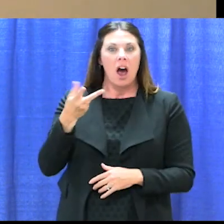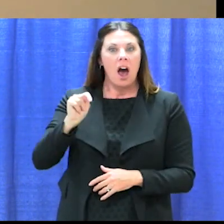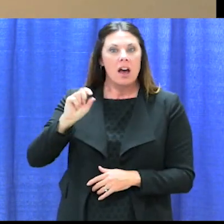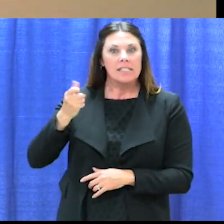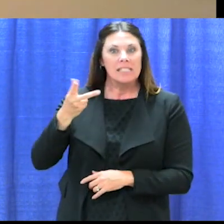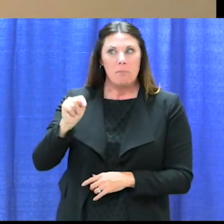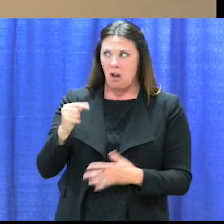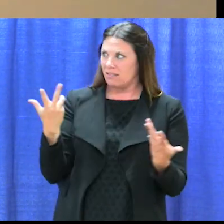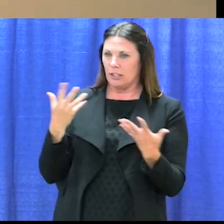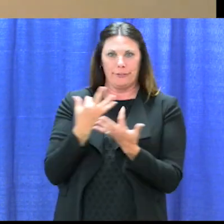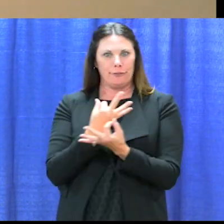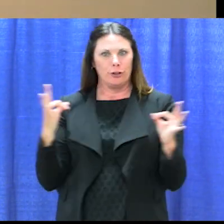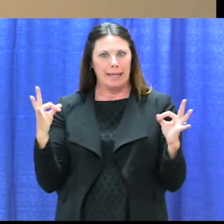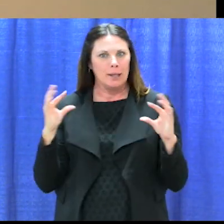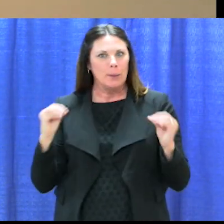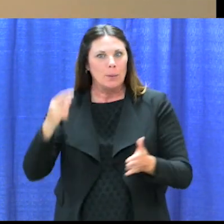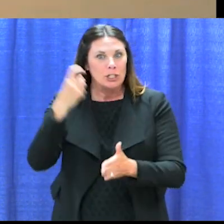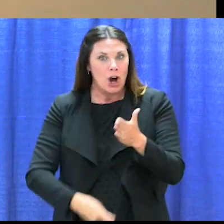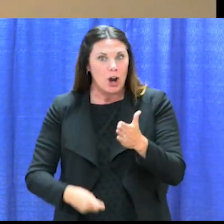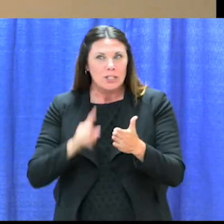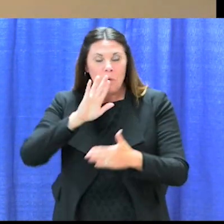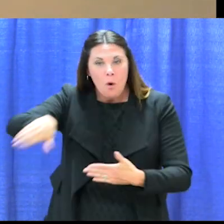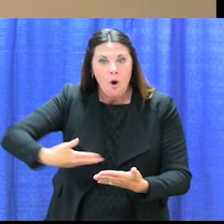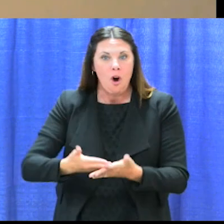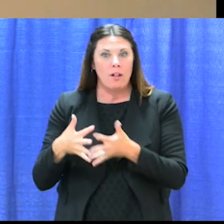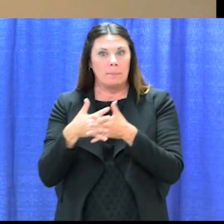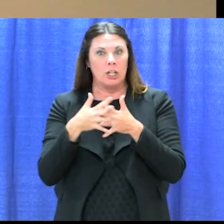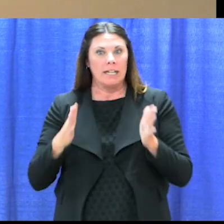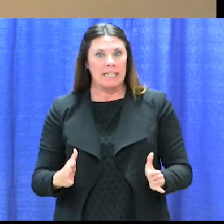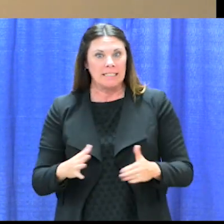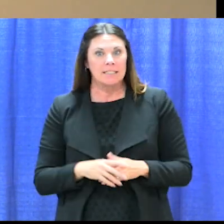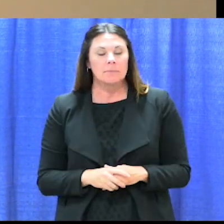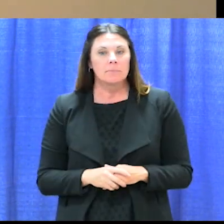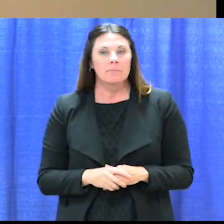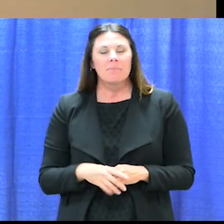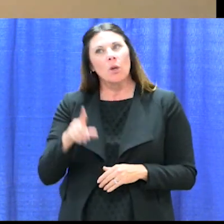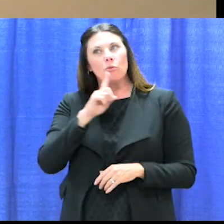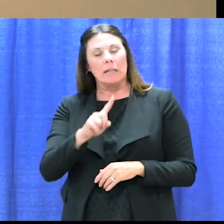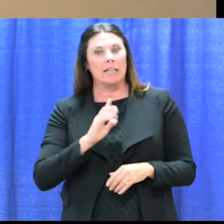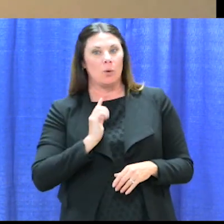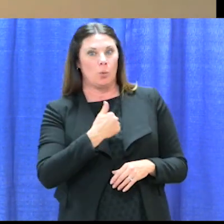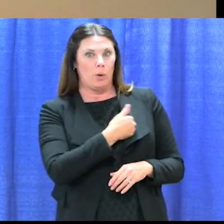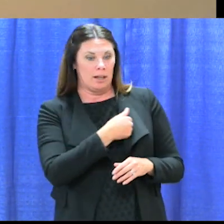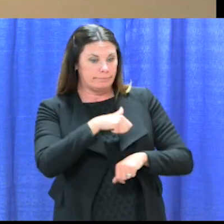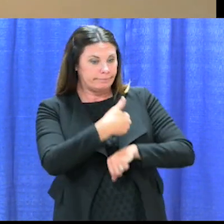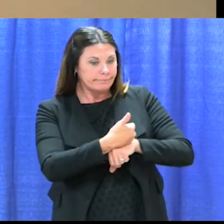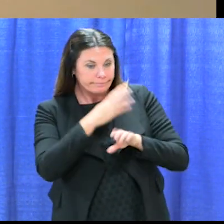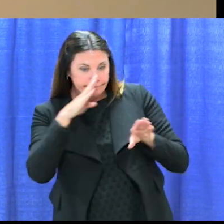So this is what we've done across Internet Essentials which again is geared toward low income households and Xfinity customers.